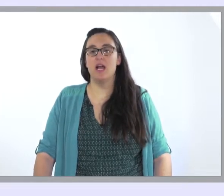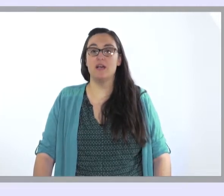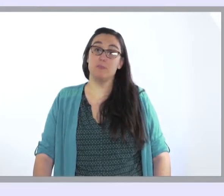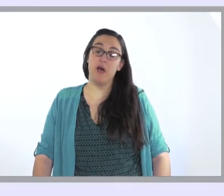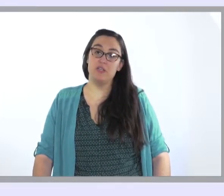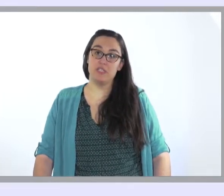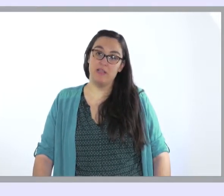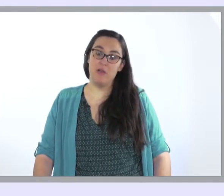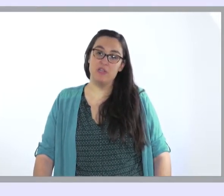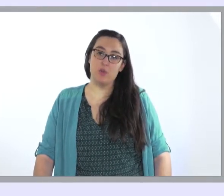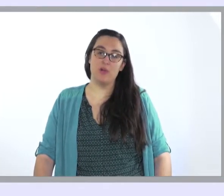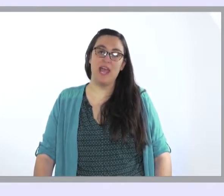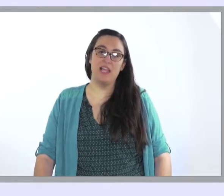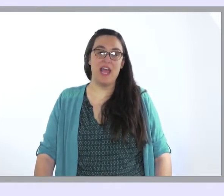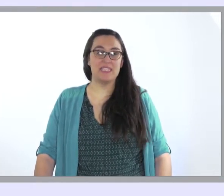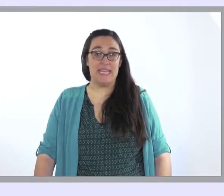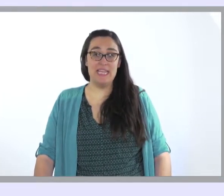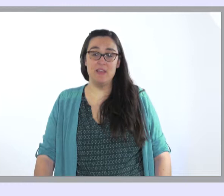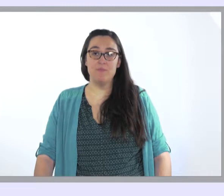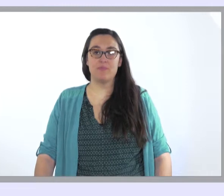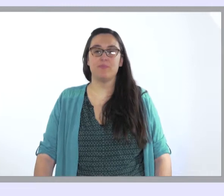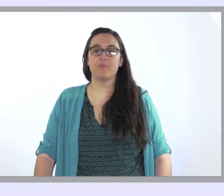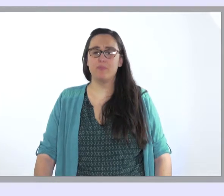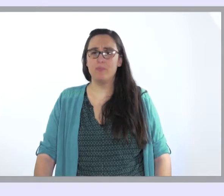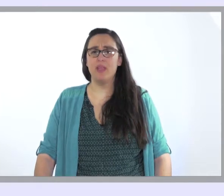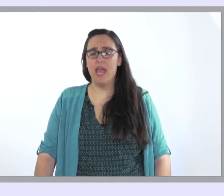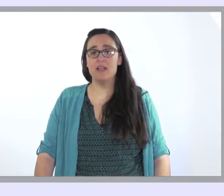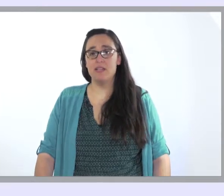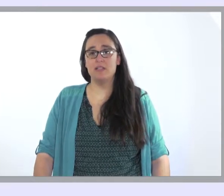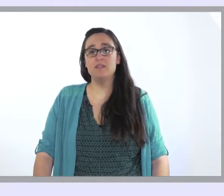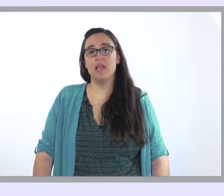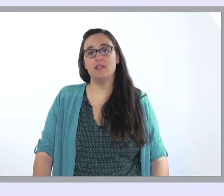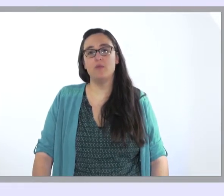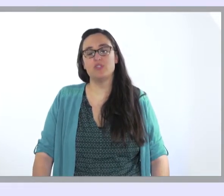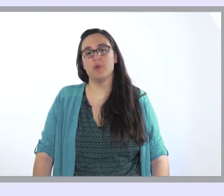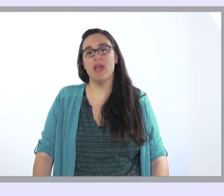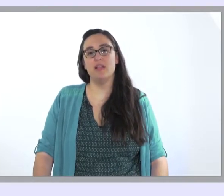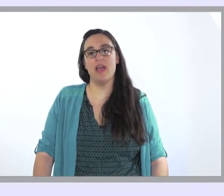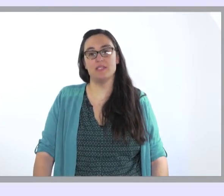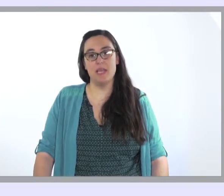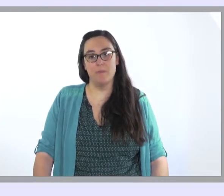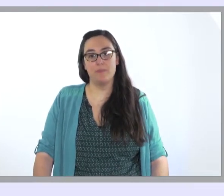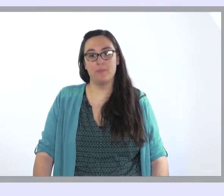Spanish Sign Language or LSE, and Catalan Sign Language or LSC.